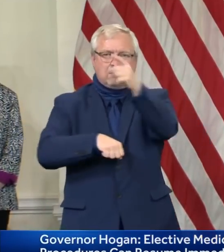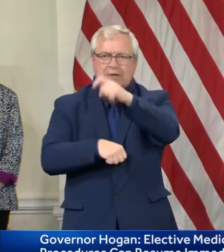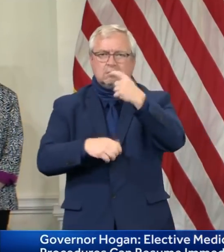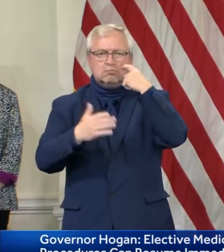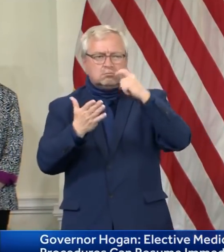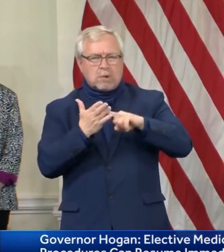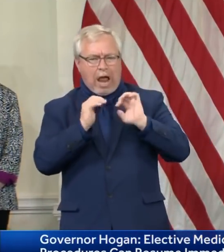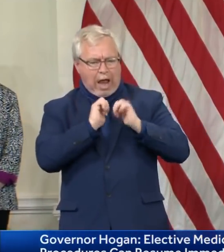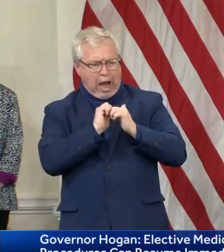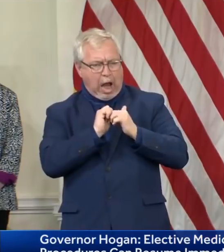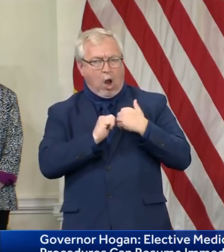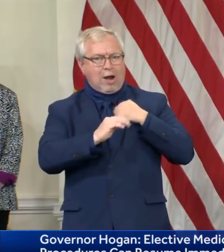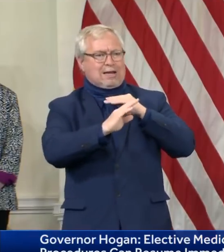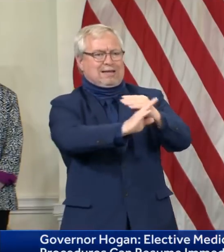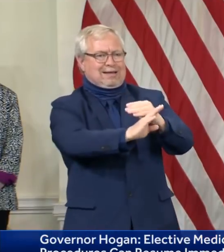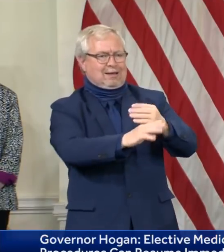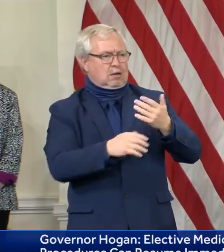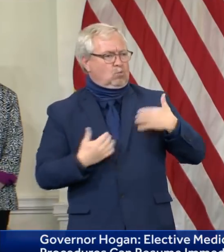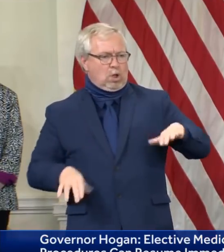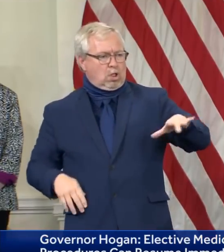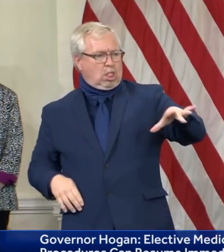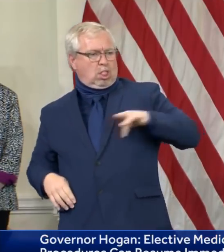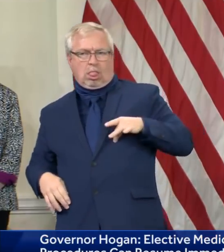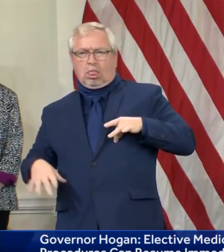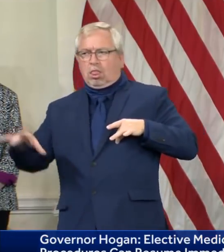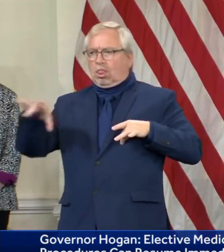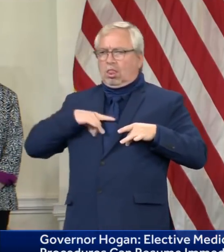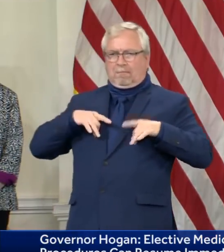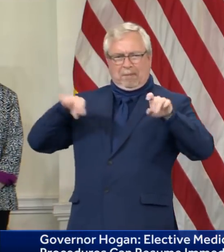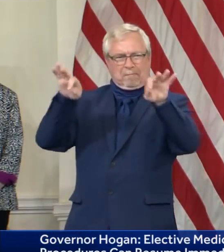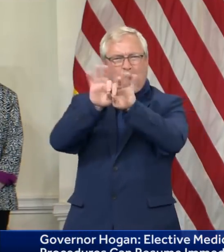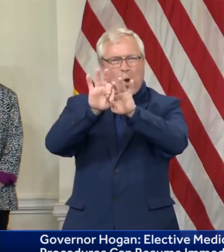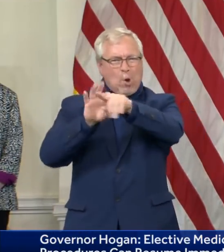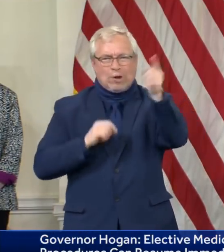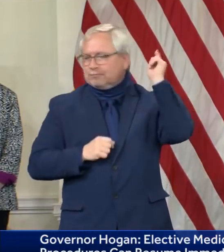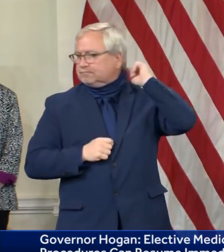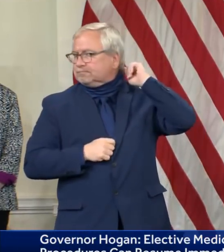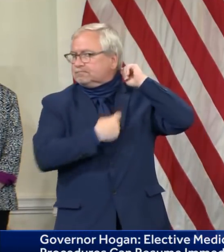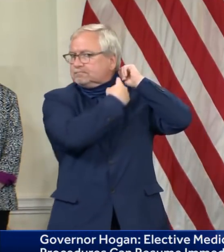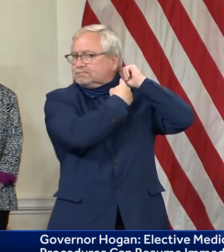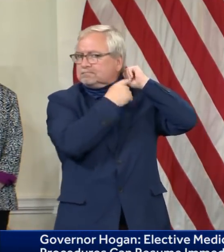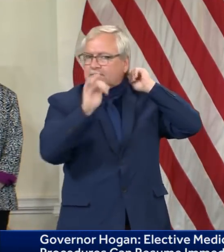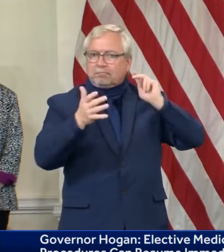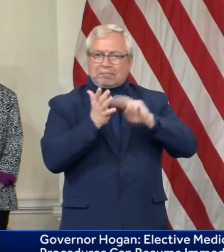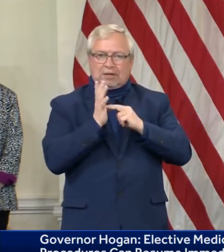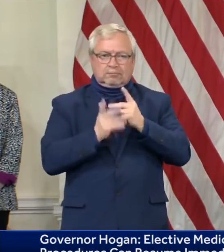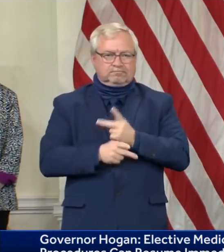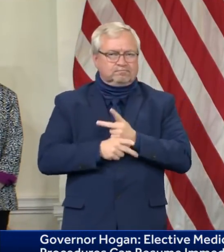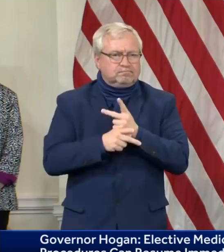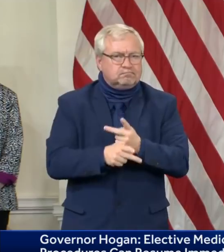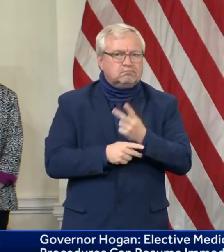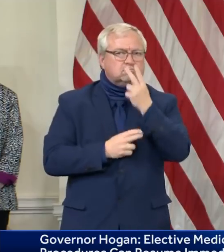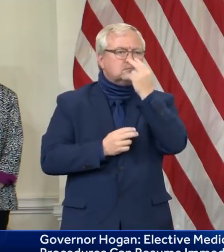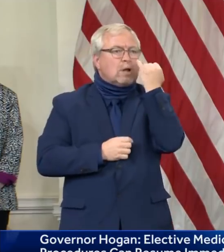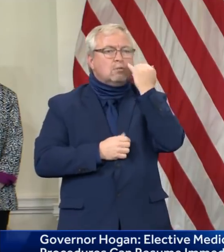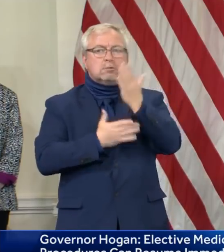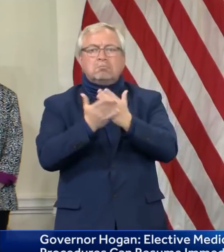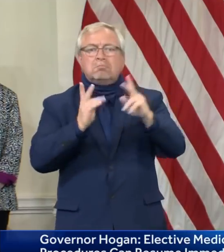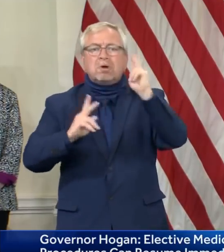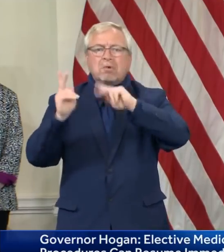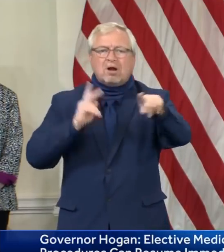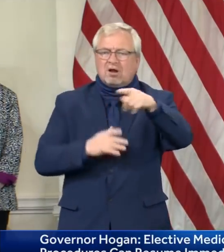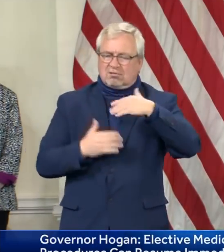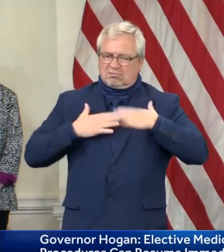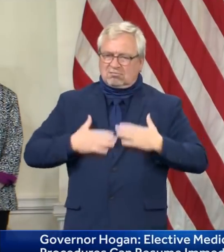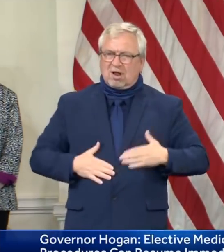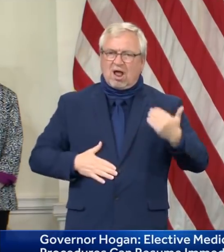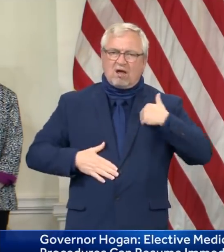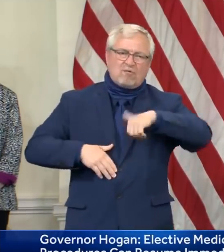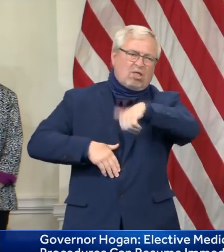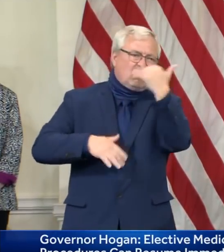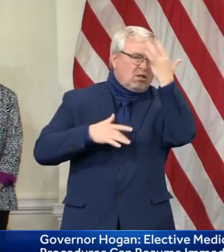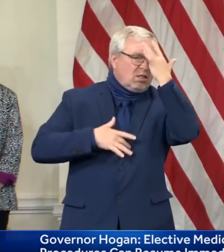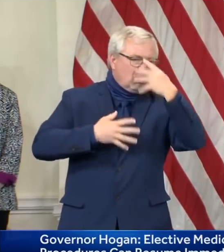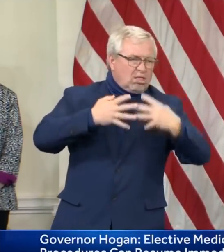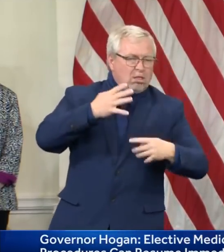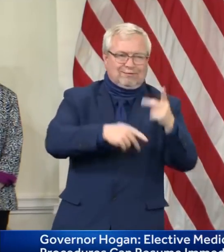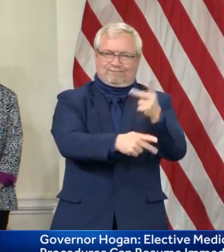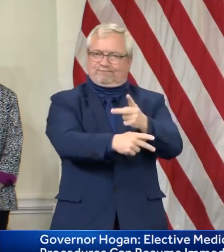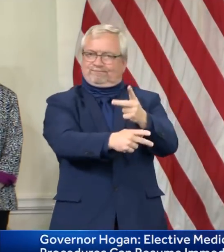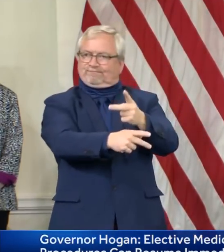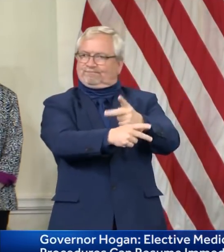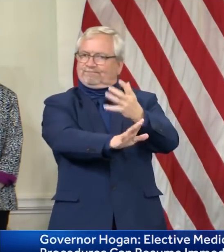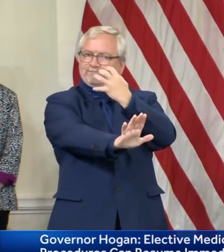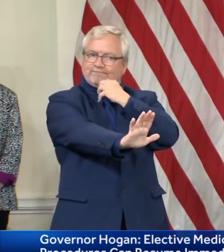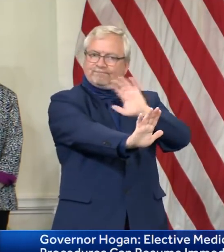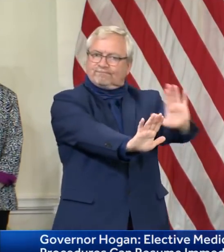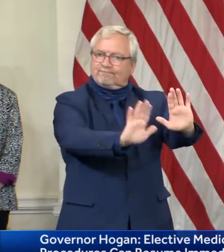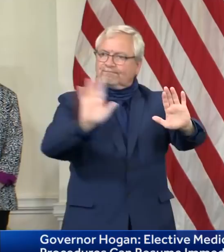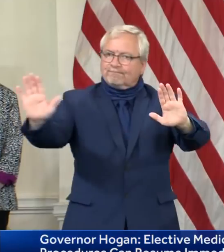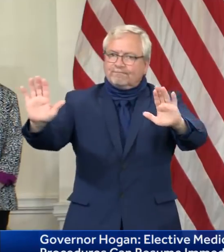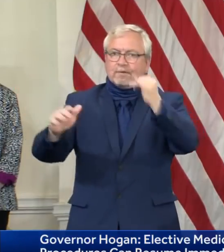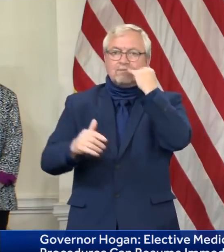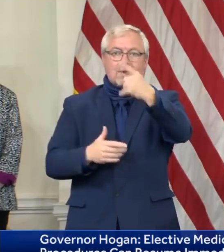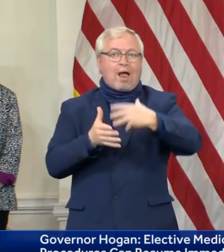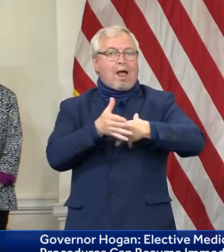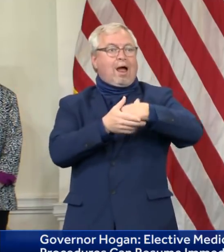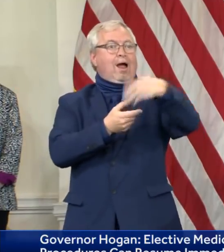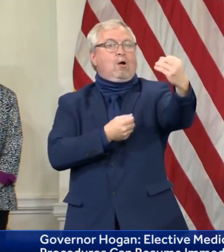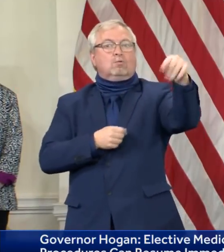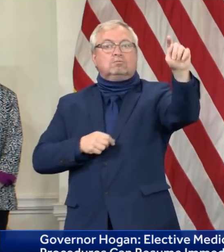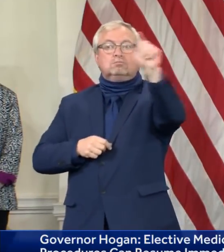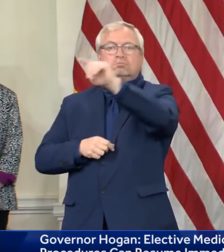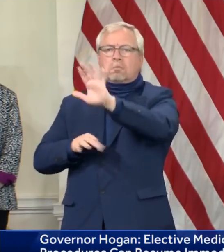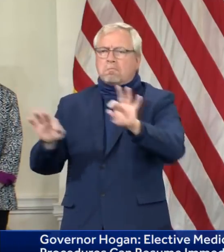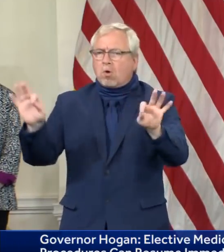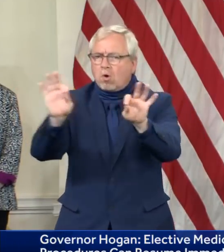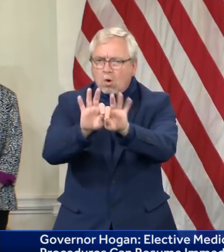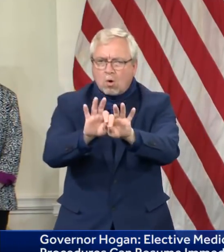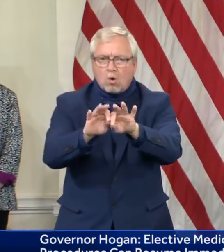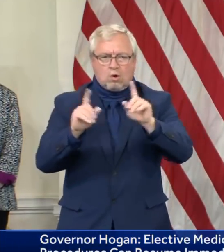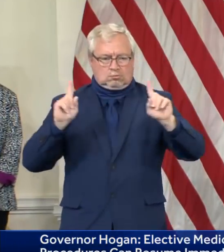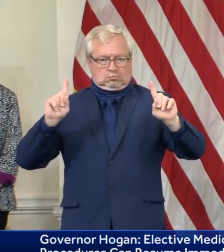WE NEED TO BE SENSITIVE TO ANY CONCERNS WE MIGHT HAVE WITH REGARDS TO SPREADING THIS FIRES AMONGST ALL OF OUR CITIZENS, PARTICULARLY THOSE WHO ARE MORE FRAGILE.